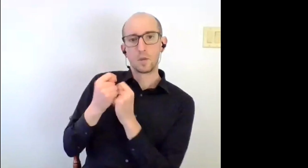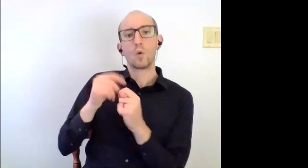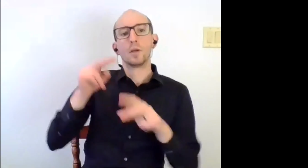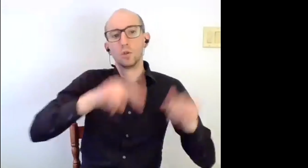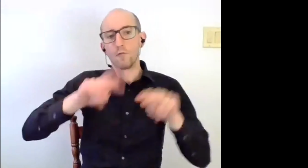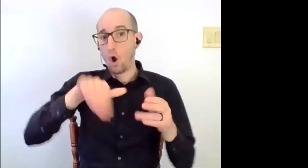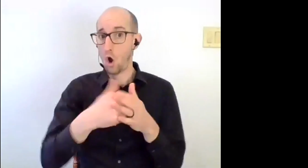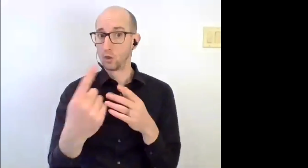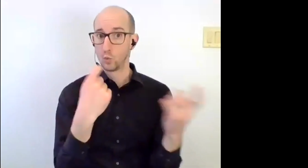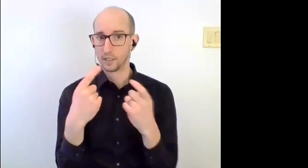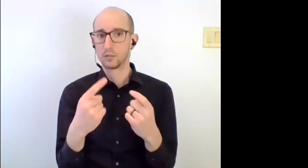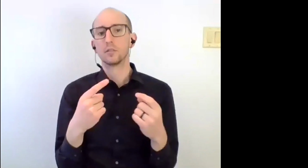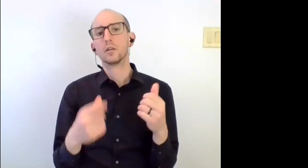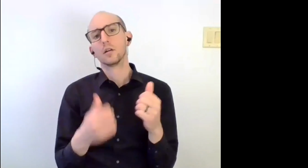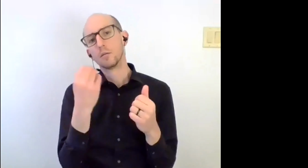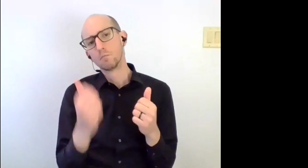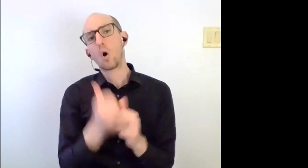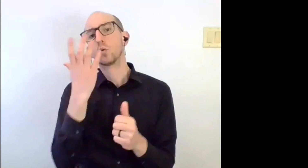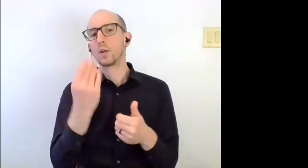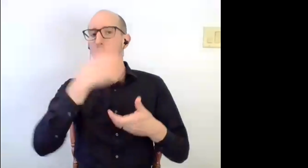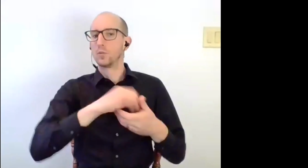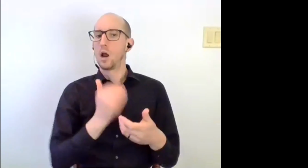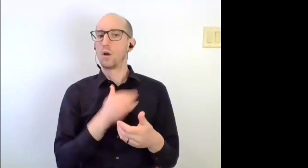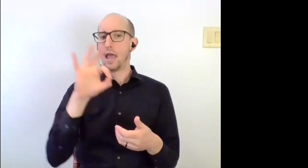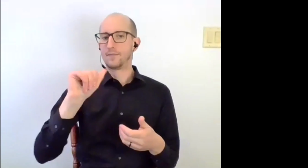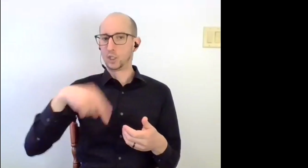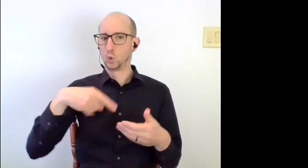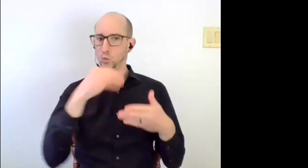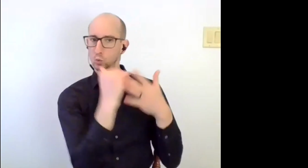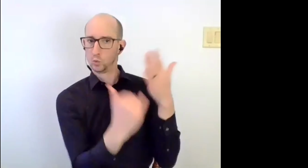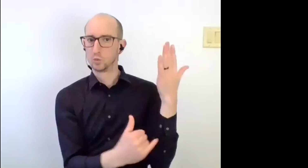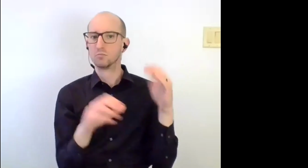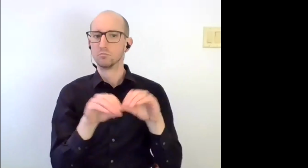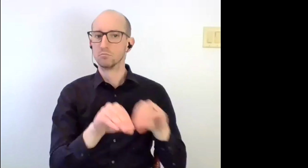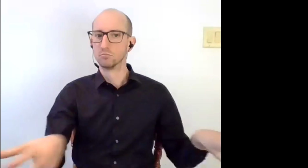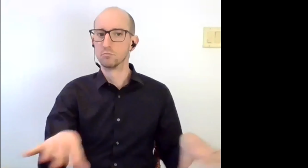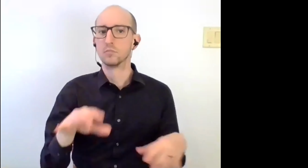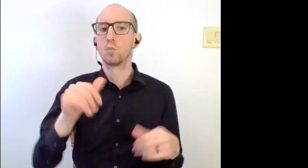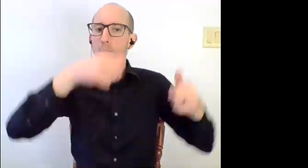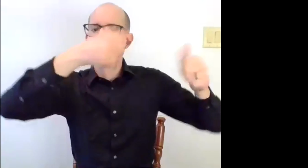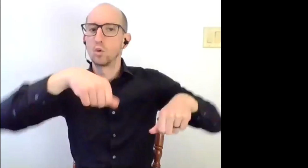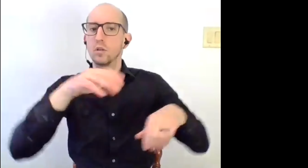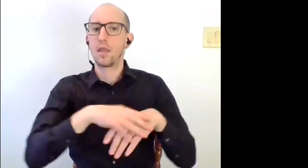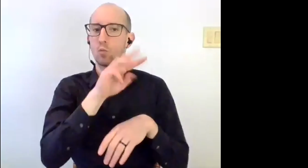going forward. The leadership team is evaluating questions. Most of these